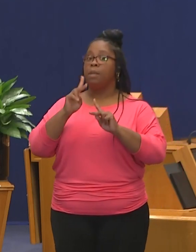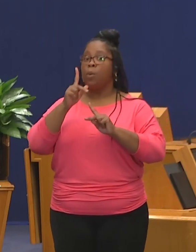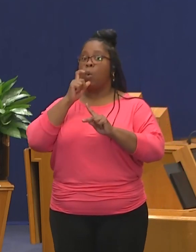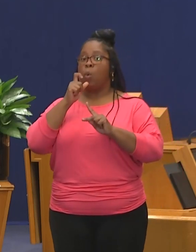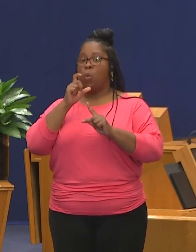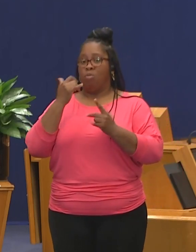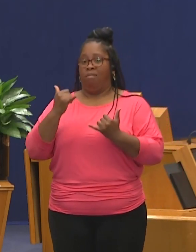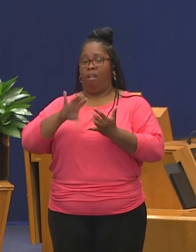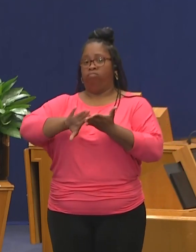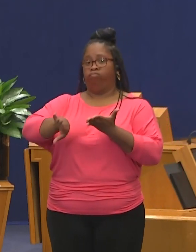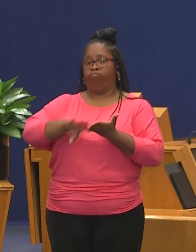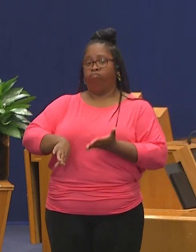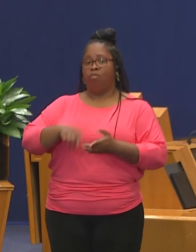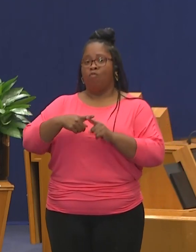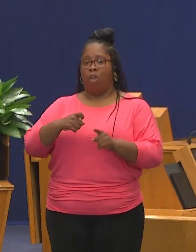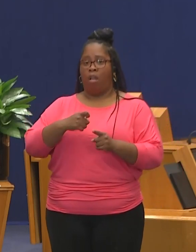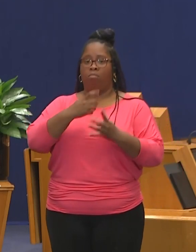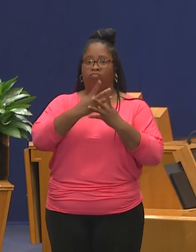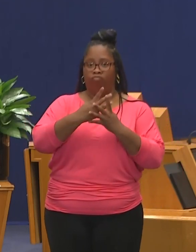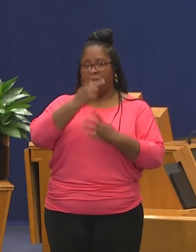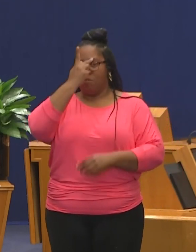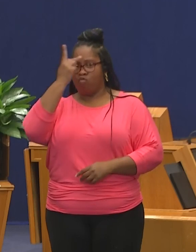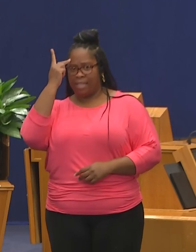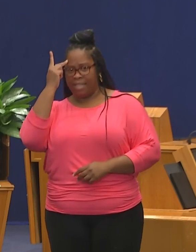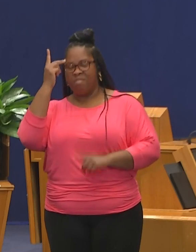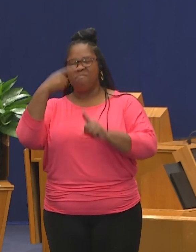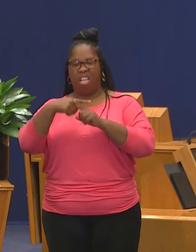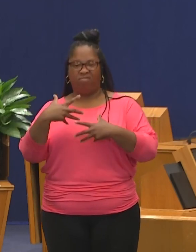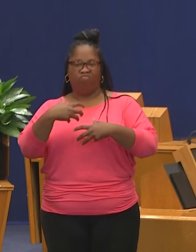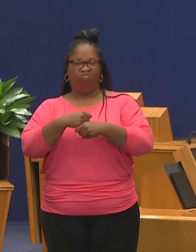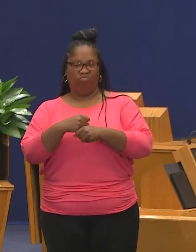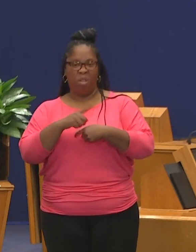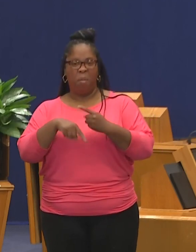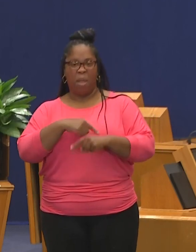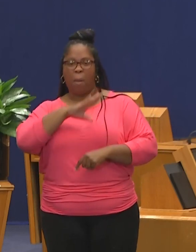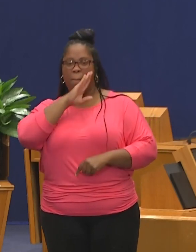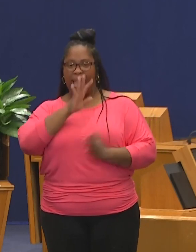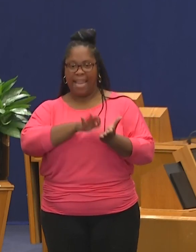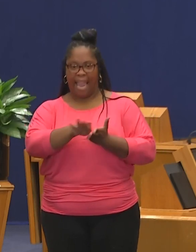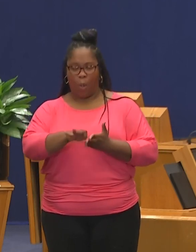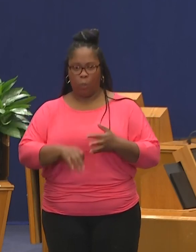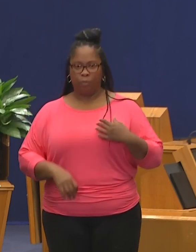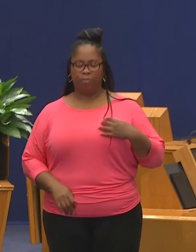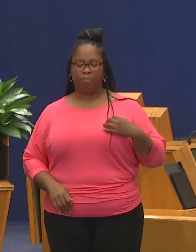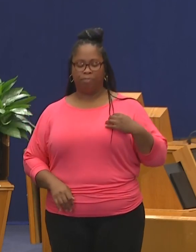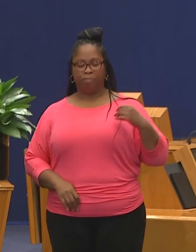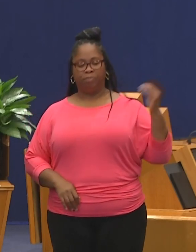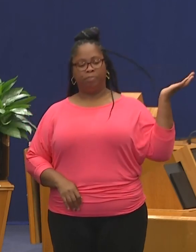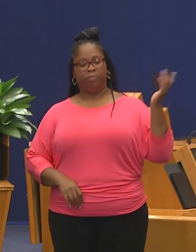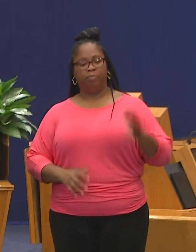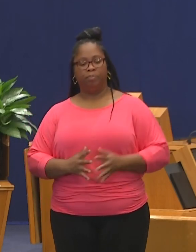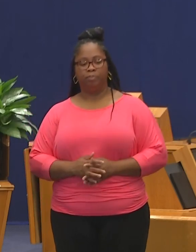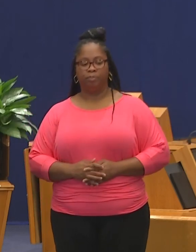ALSO IN THOSE COMING OUT OF OUR CORRECTIONAL INSTITUTIONS. AND I'LL PROVIDE A BRIEF RECAP